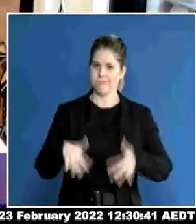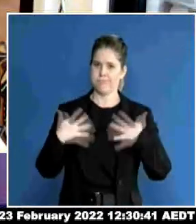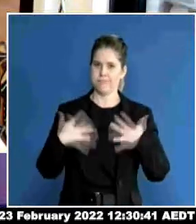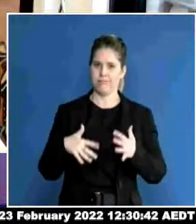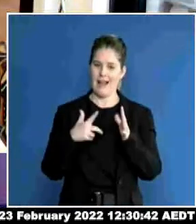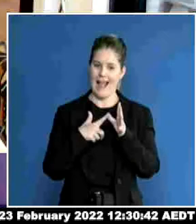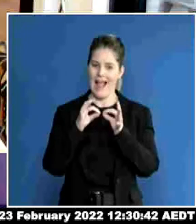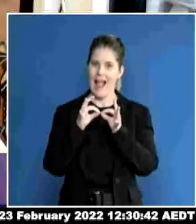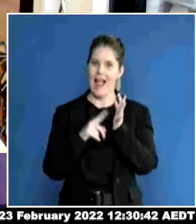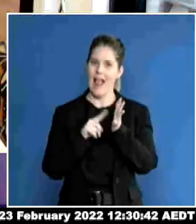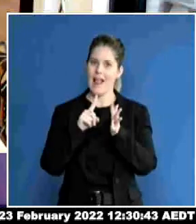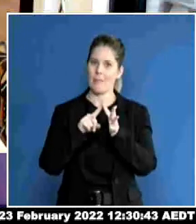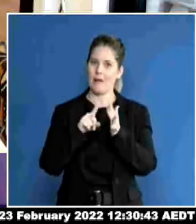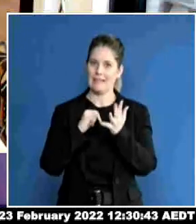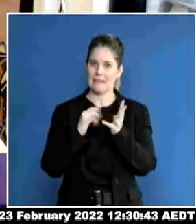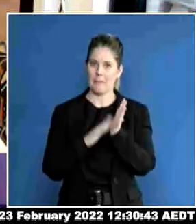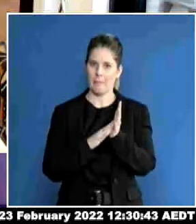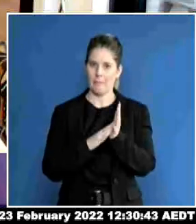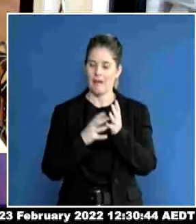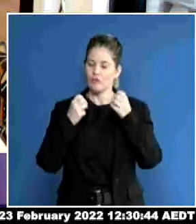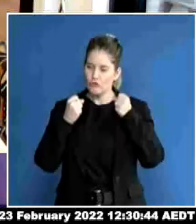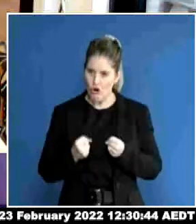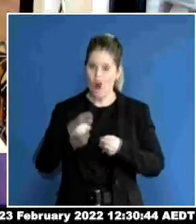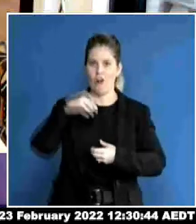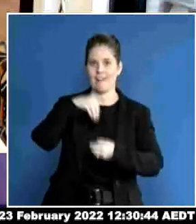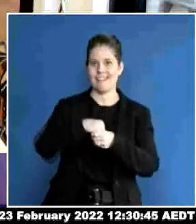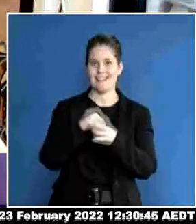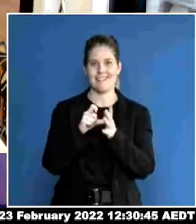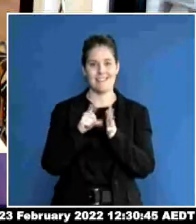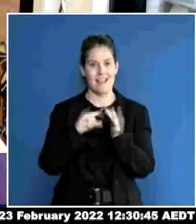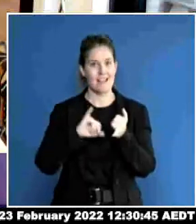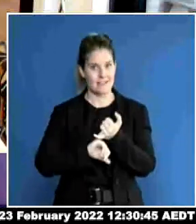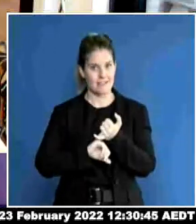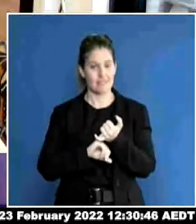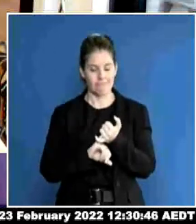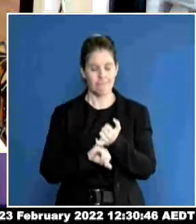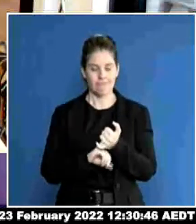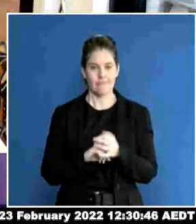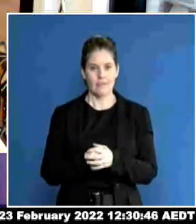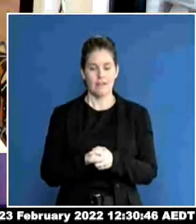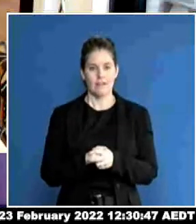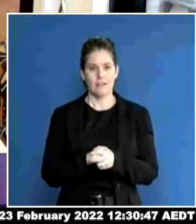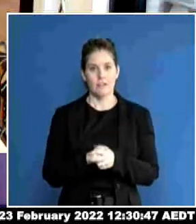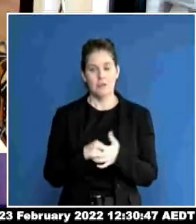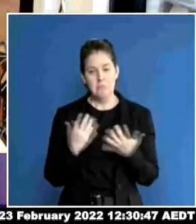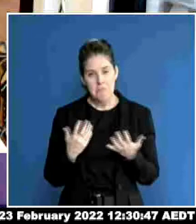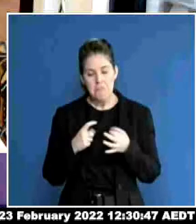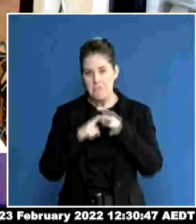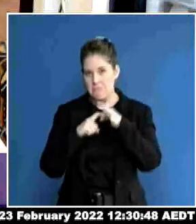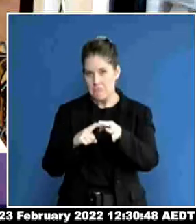I guess my only other question would be do you think DES could be trained out of this?